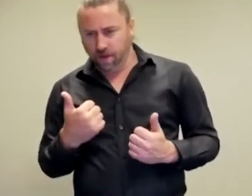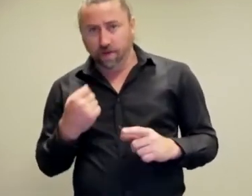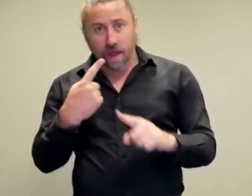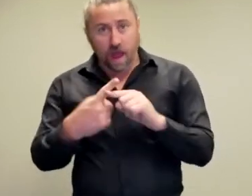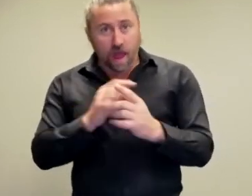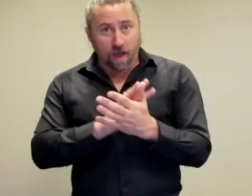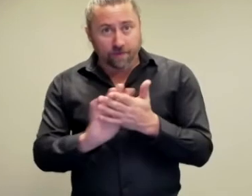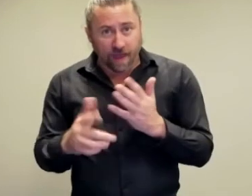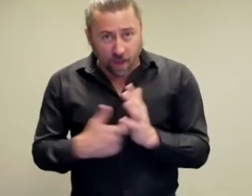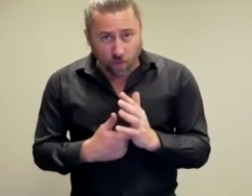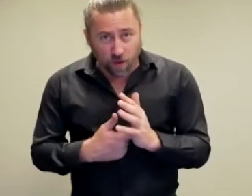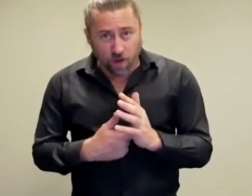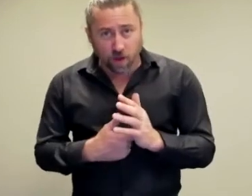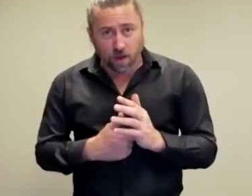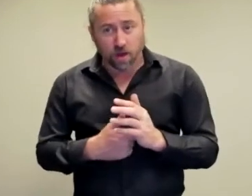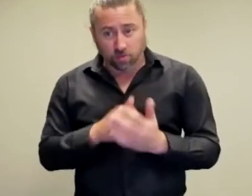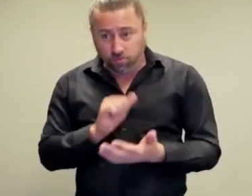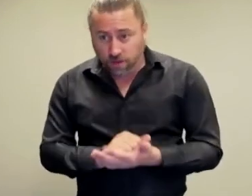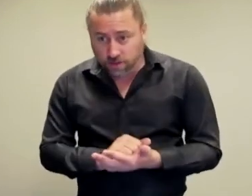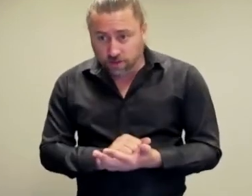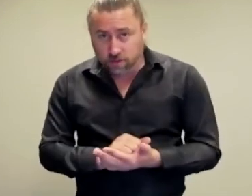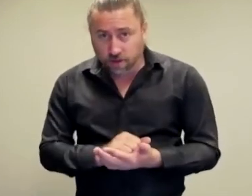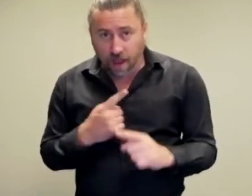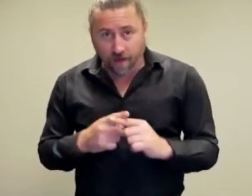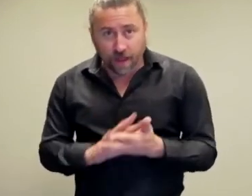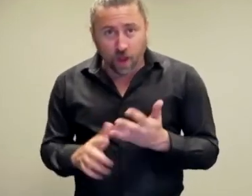hour, that's correct right?